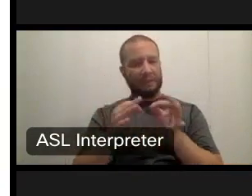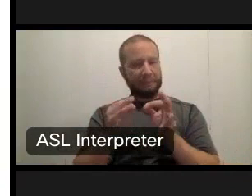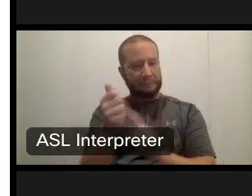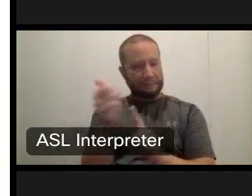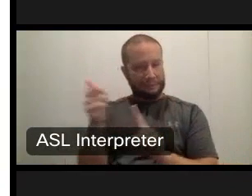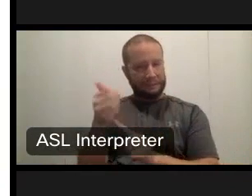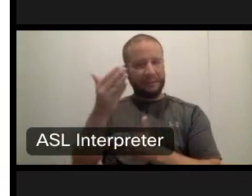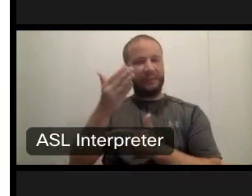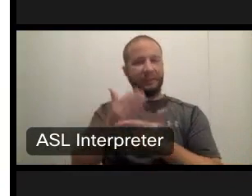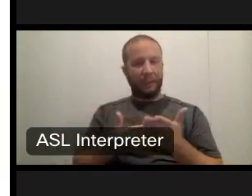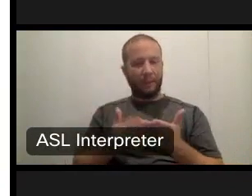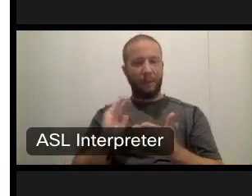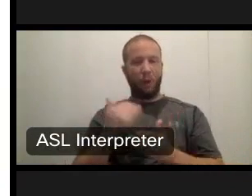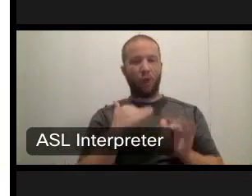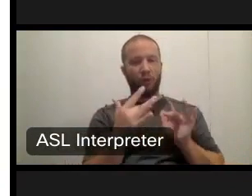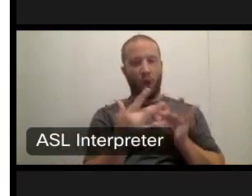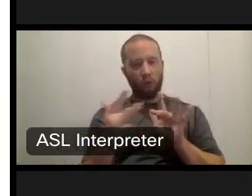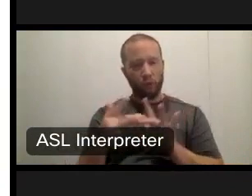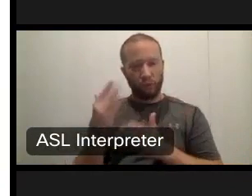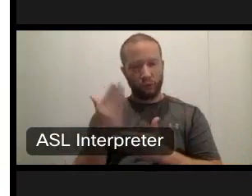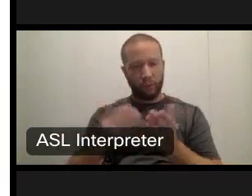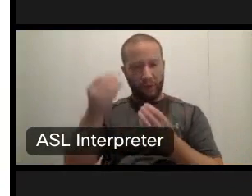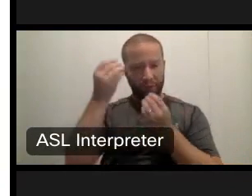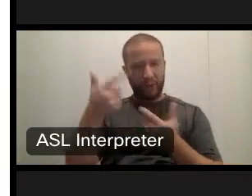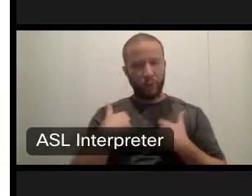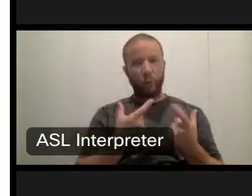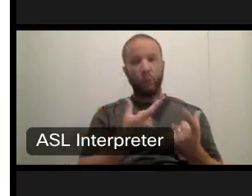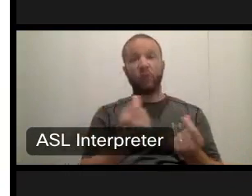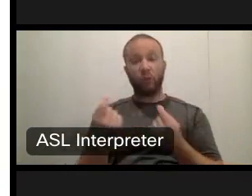little bit more about the Outreach and a little bit more about what we heard from the public